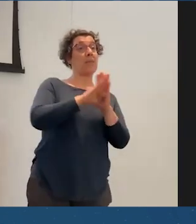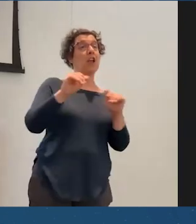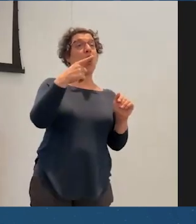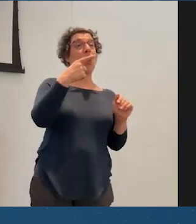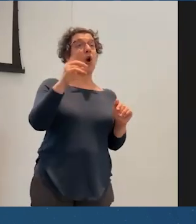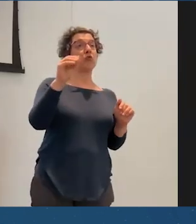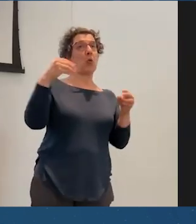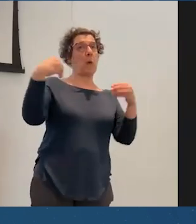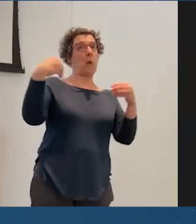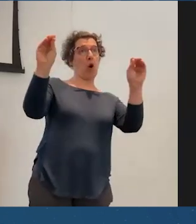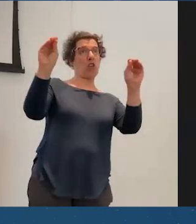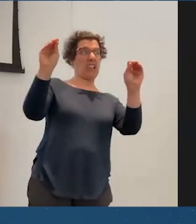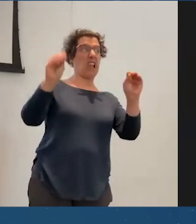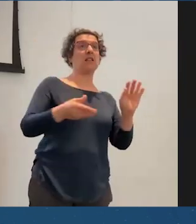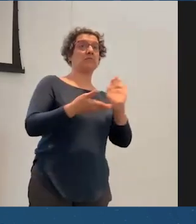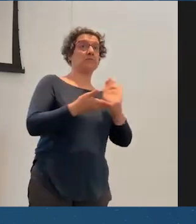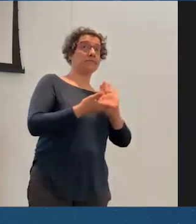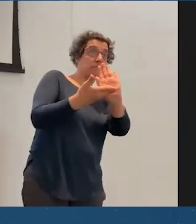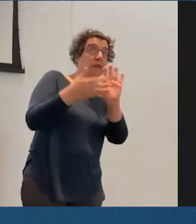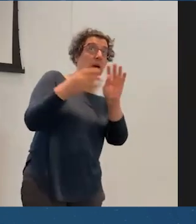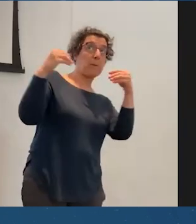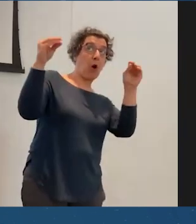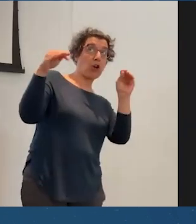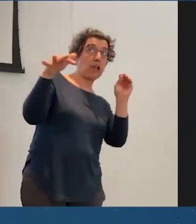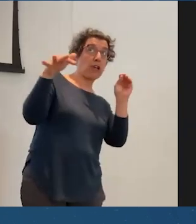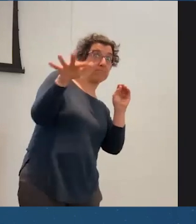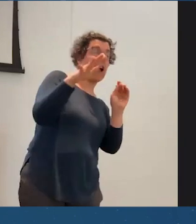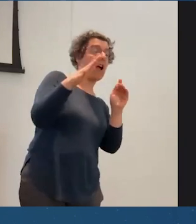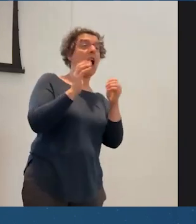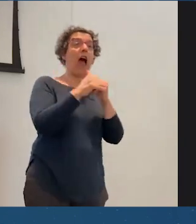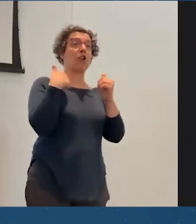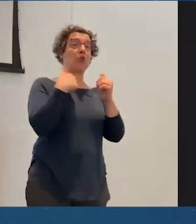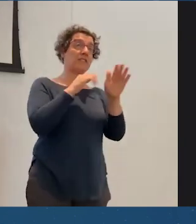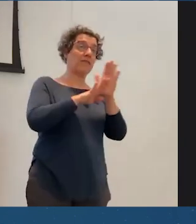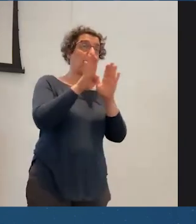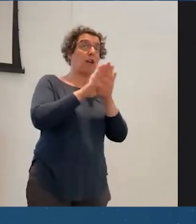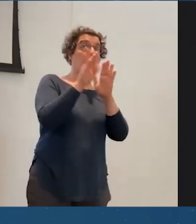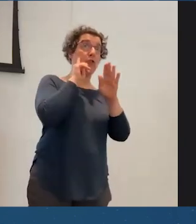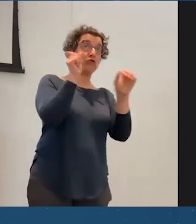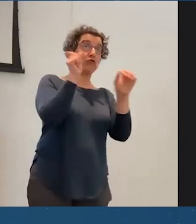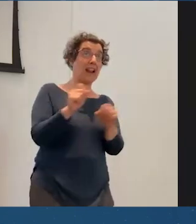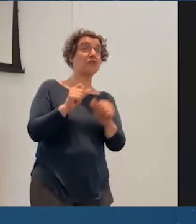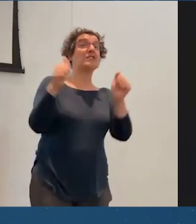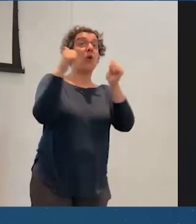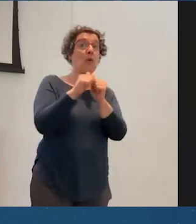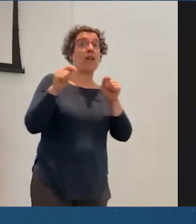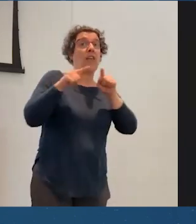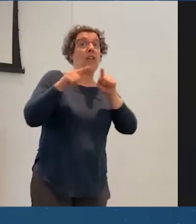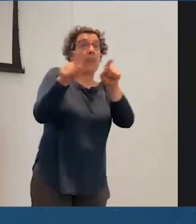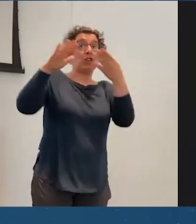So how do we take a product to market? How do we develop those strategies with those communities, validate ideas,